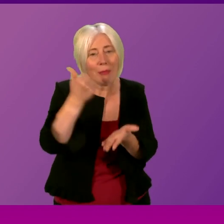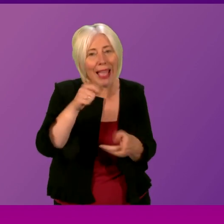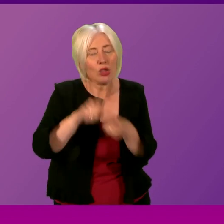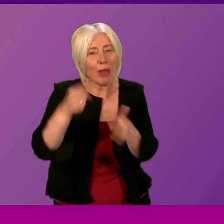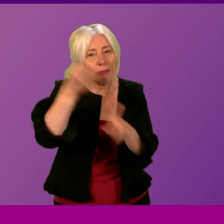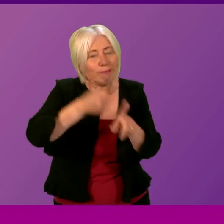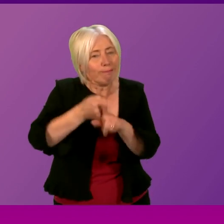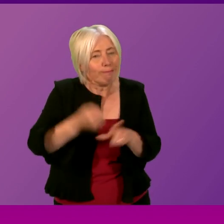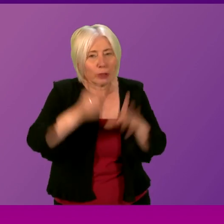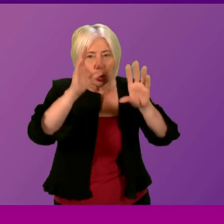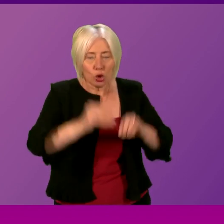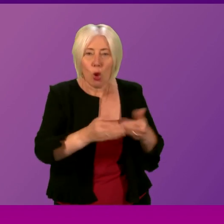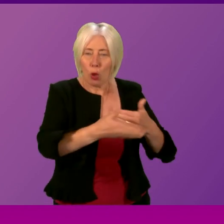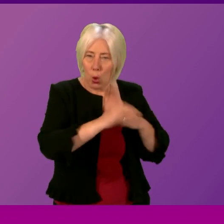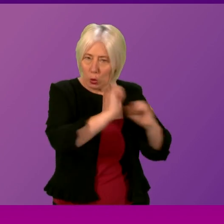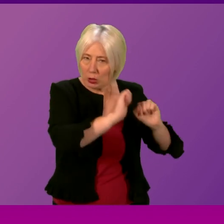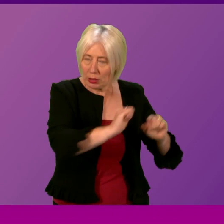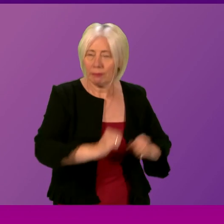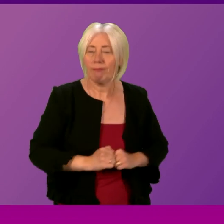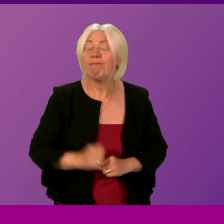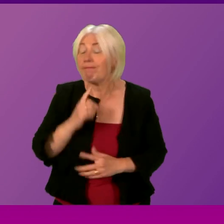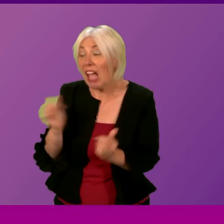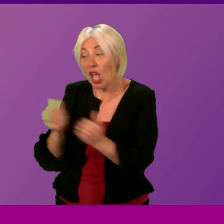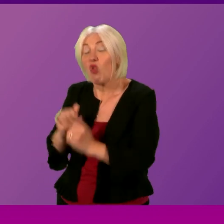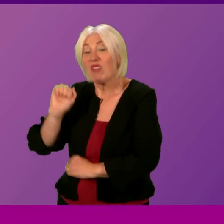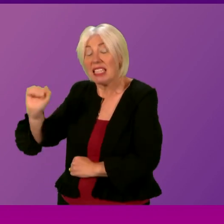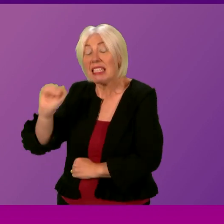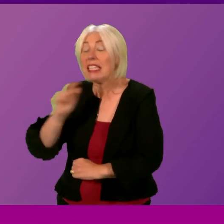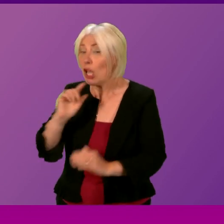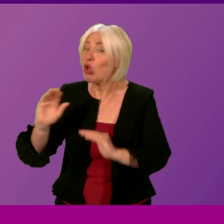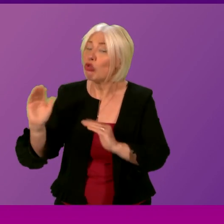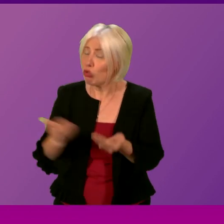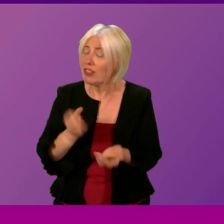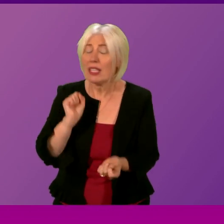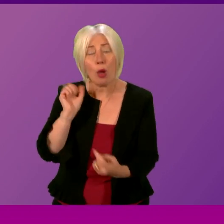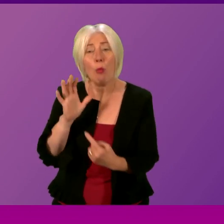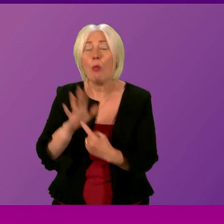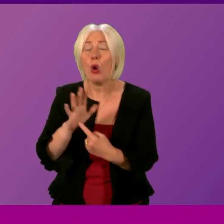I agree with Jamie Greene. Such services are important, particularly for those who do not